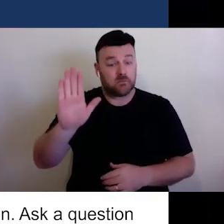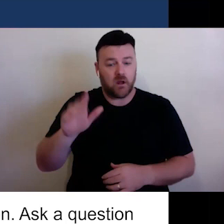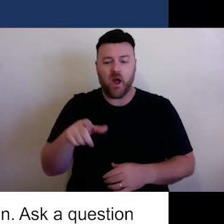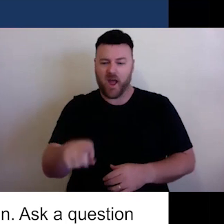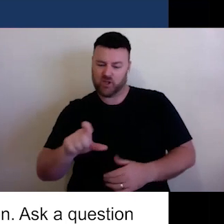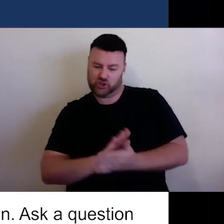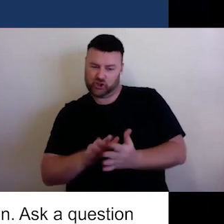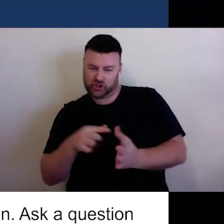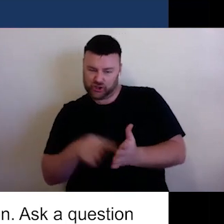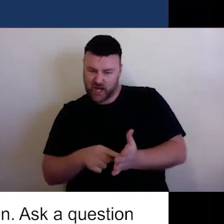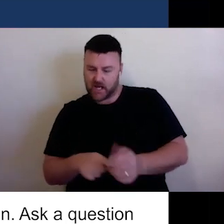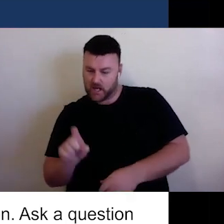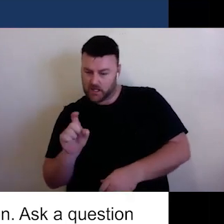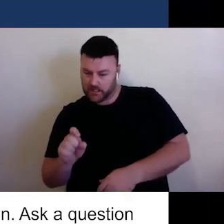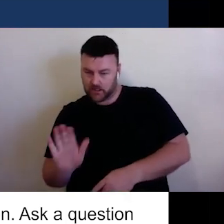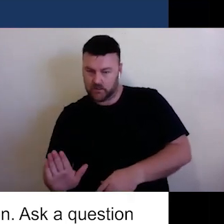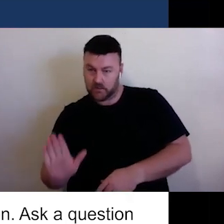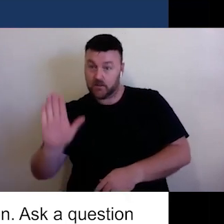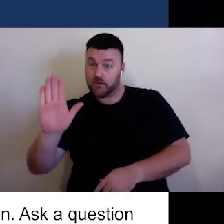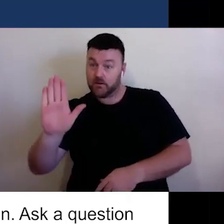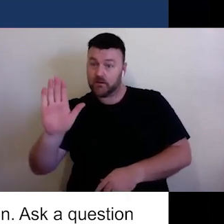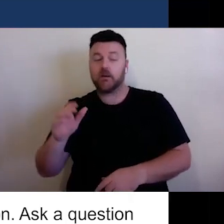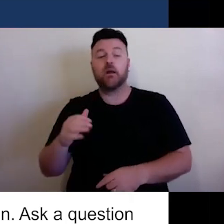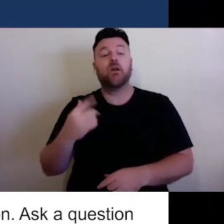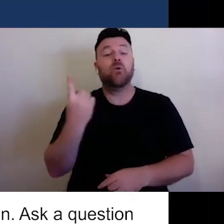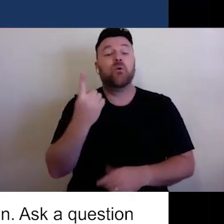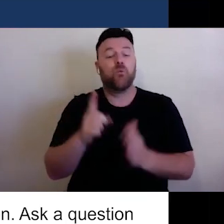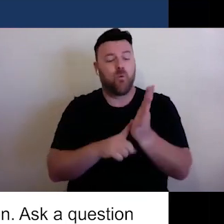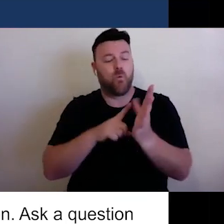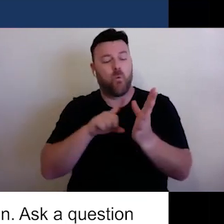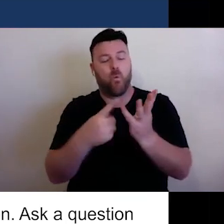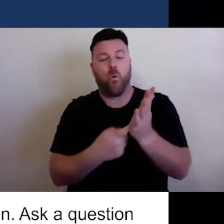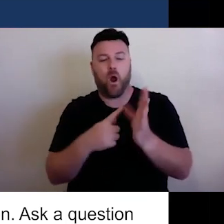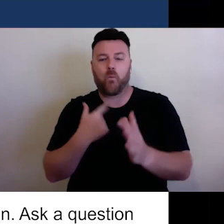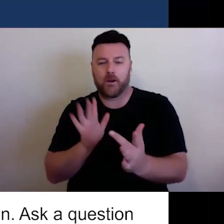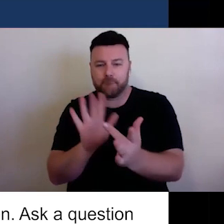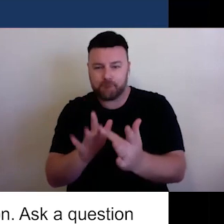below and Laura will be in touch to work that out with you and iron out